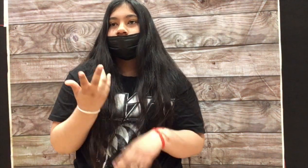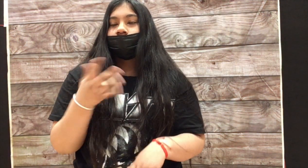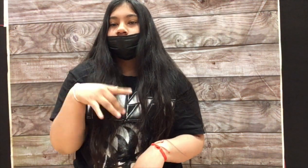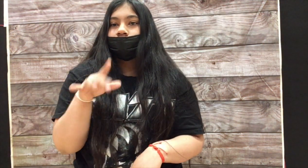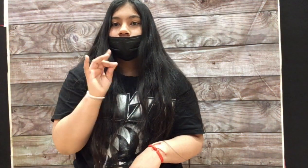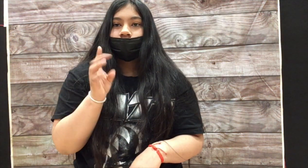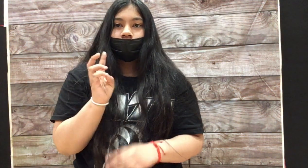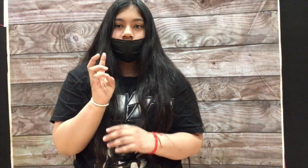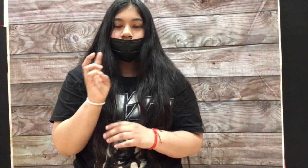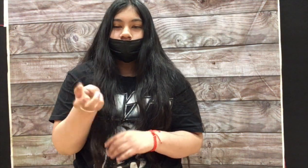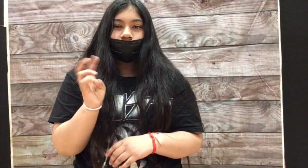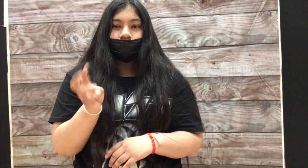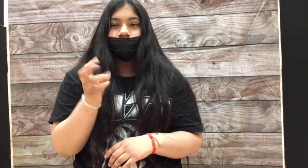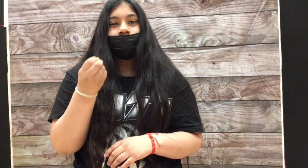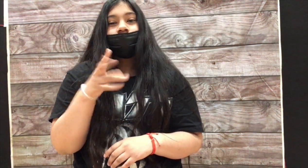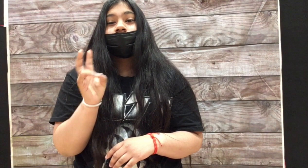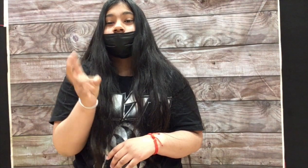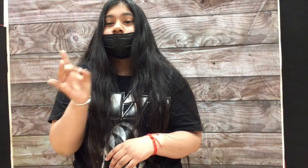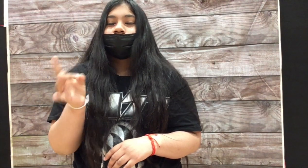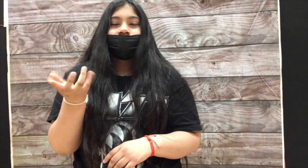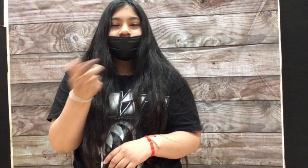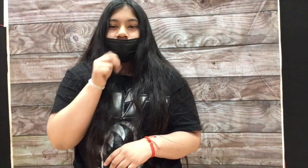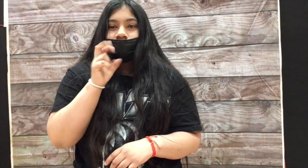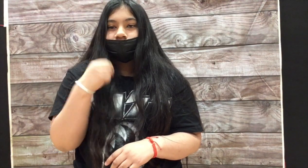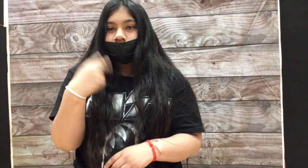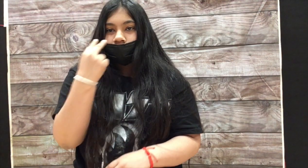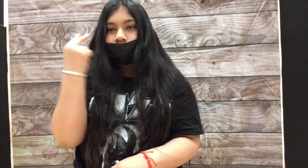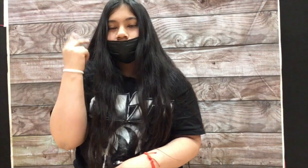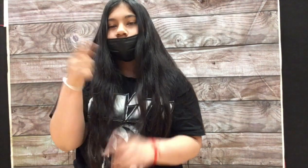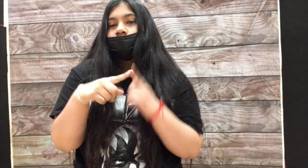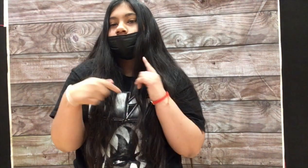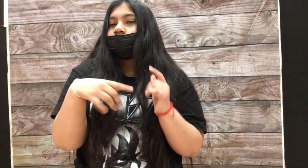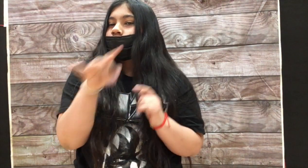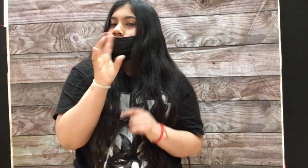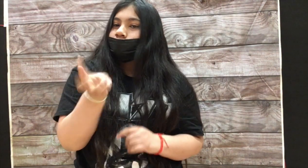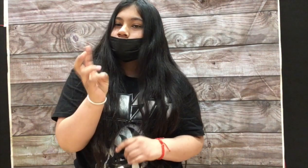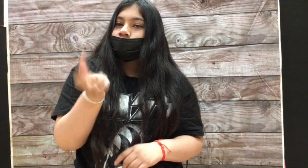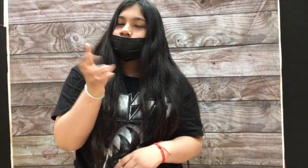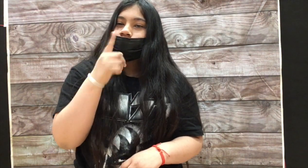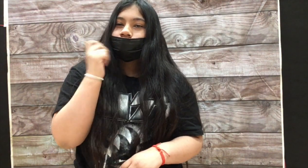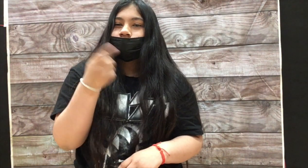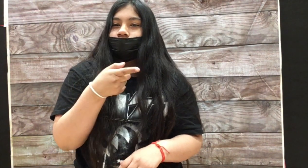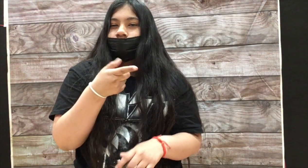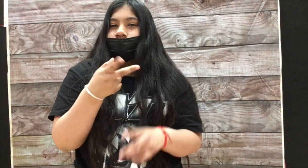favorite. Memory of middle school is probably six grade or 7th, 8th grade. I don't know that we have any Members 7th